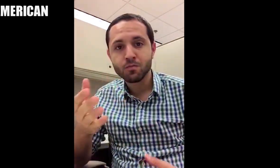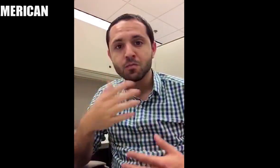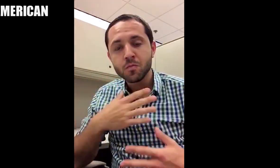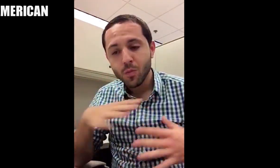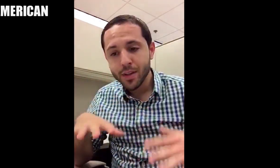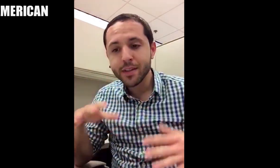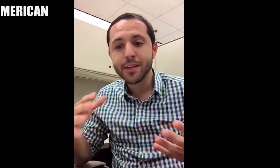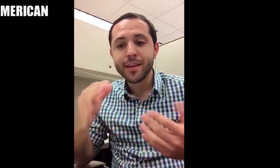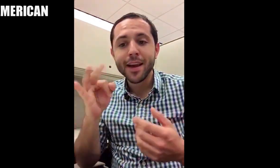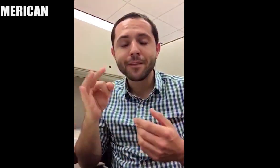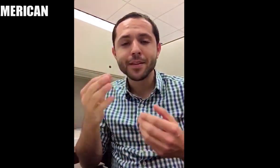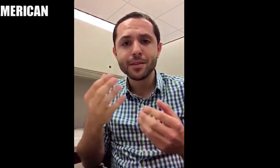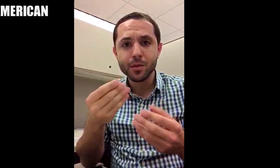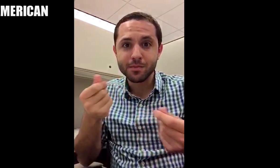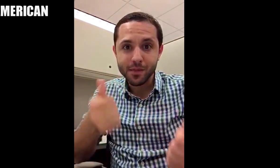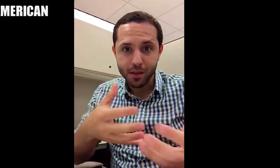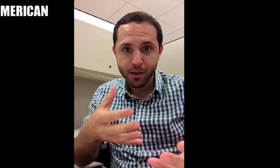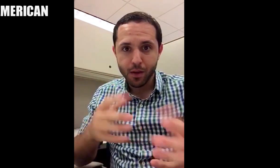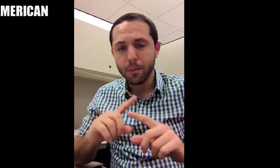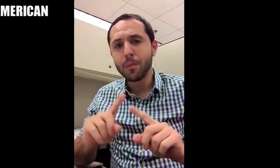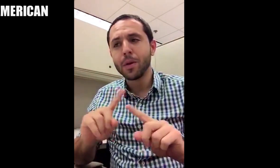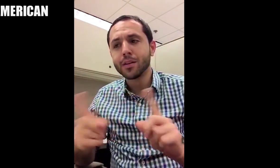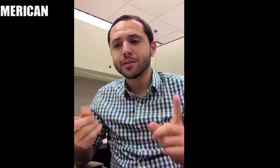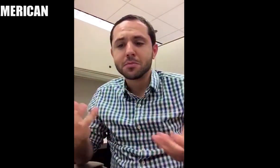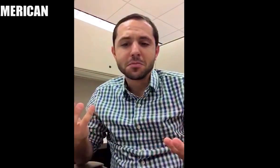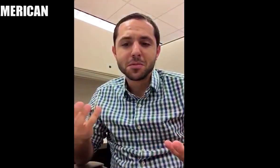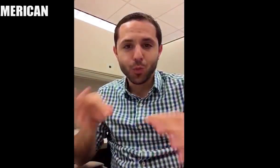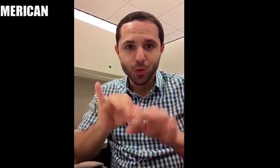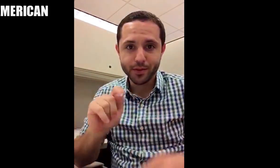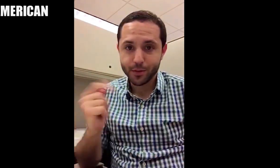If you spend too much, dont worry it'll be worth it.